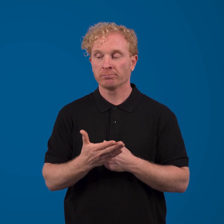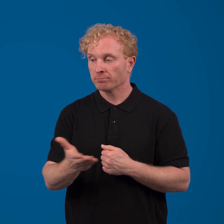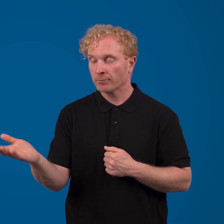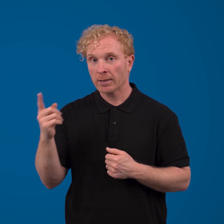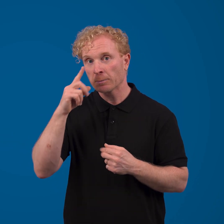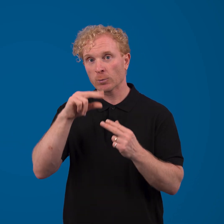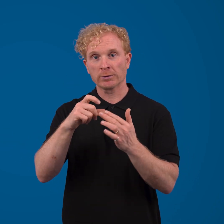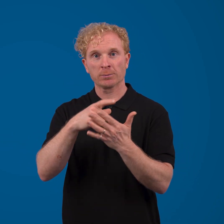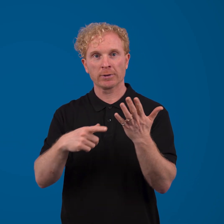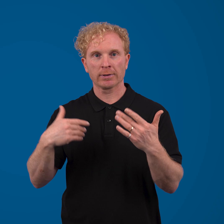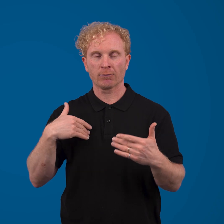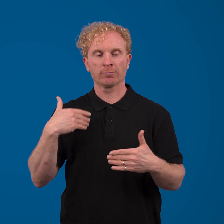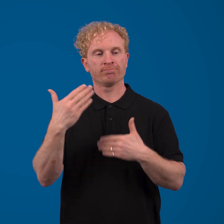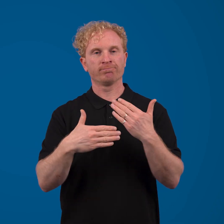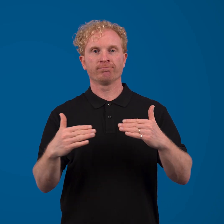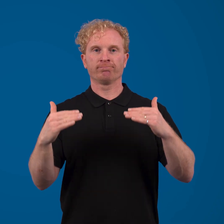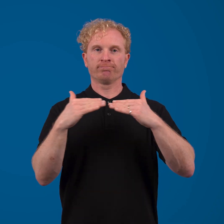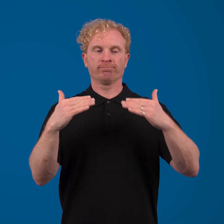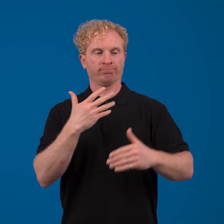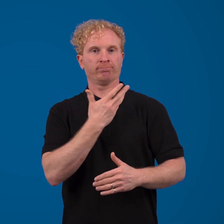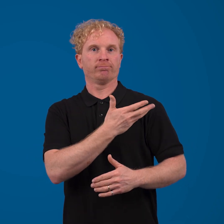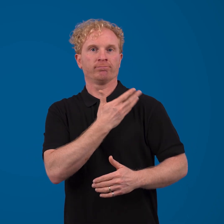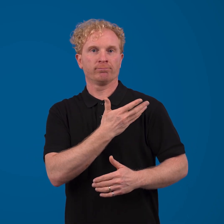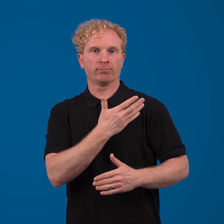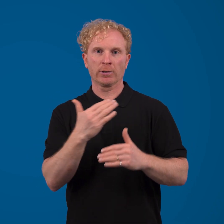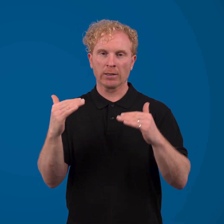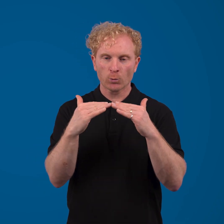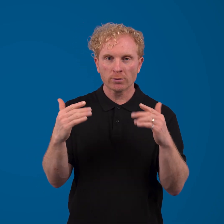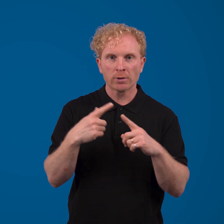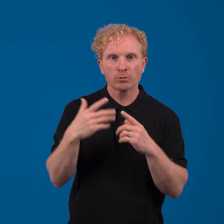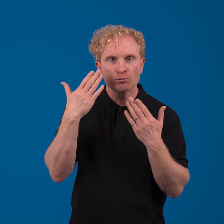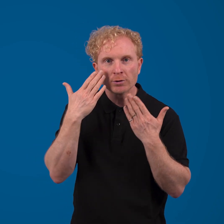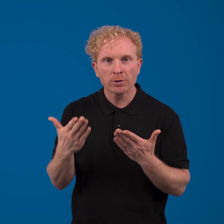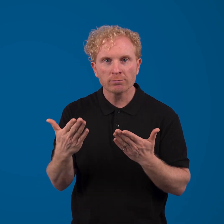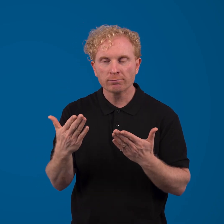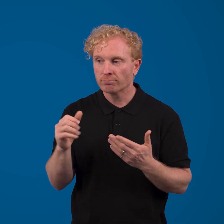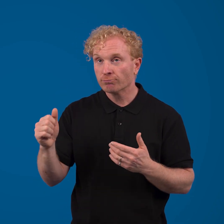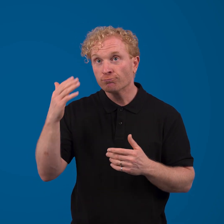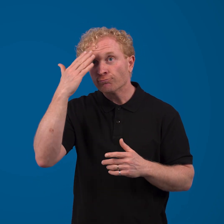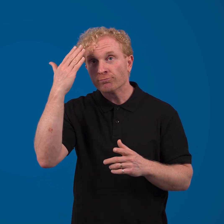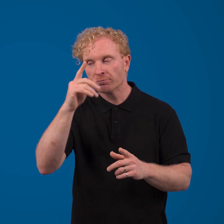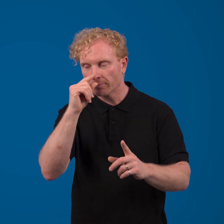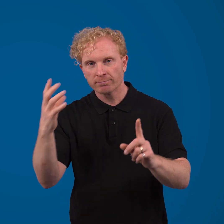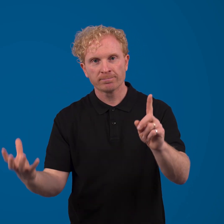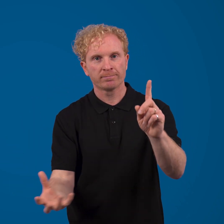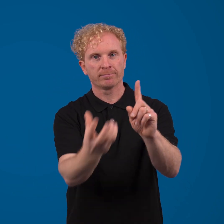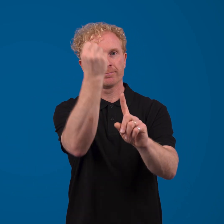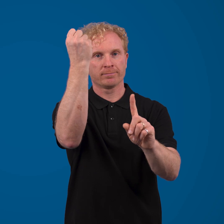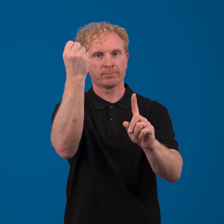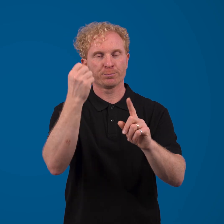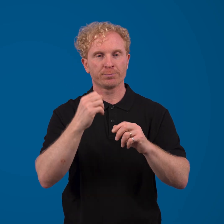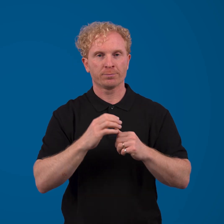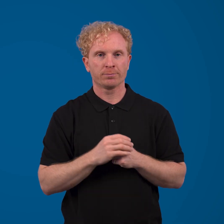• People with disability live with dignity, equality and respect and can fulfil their potential.